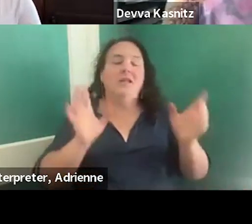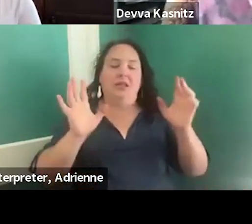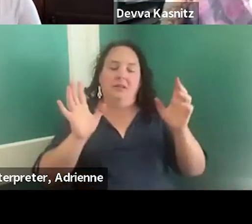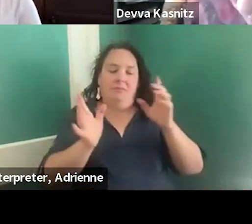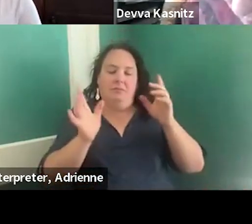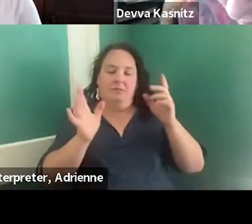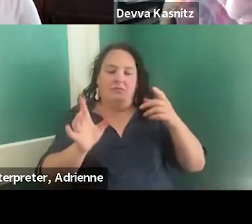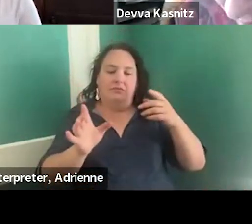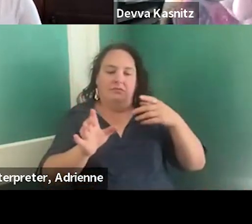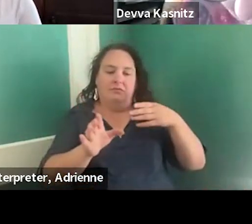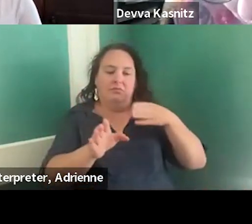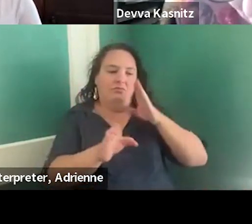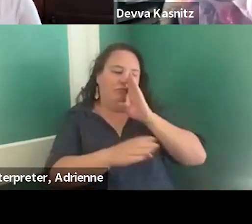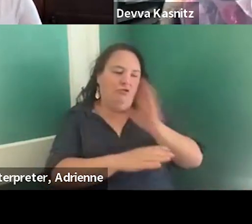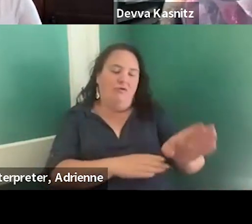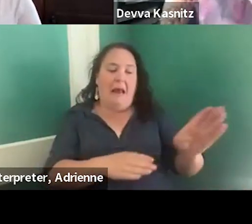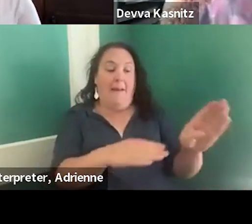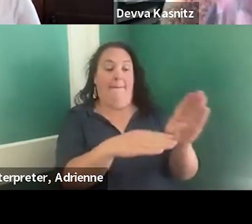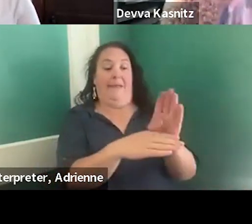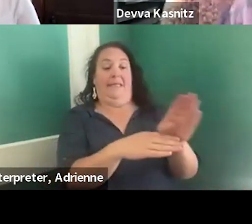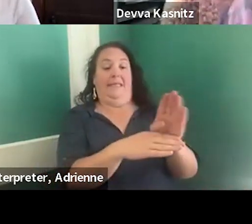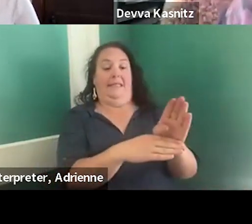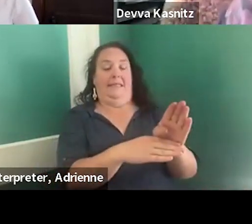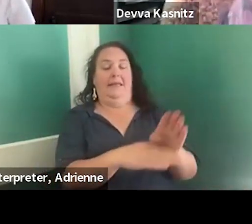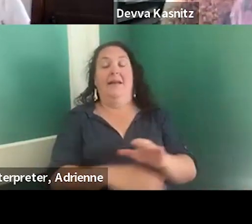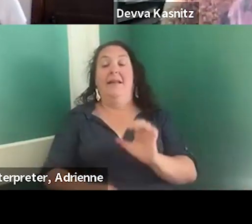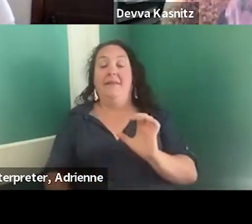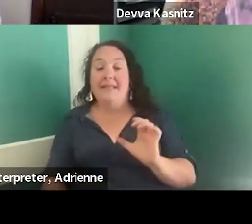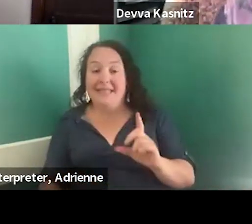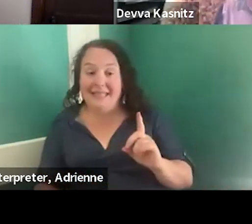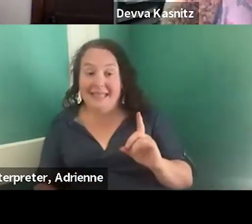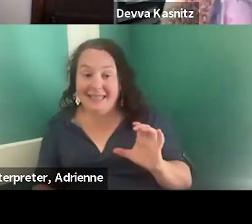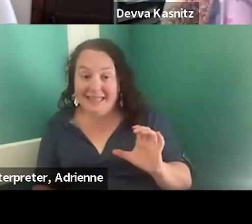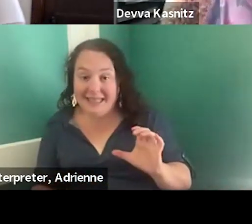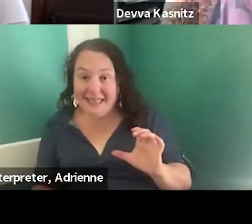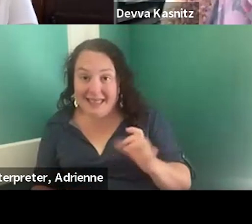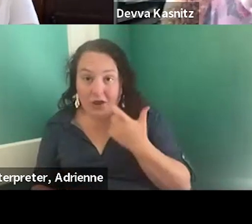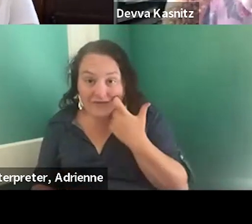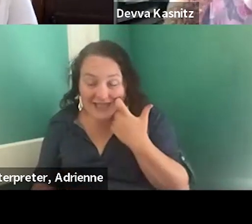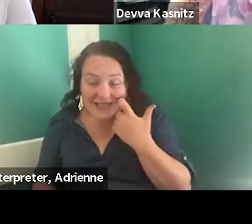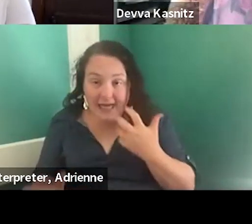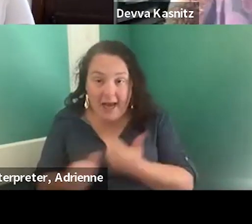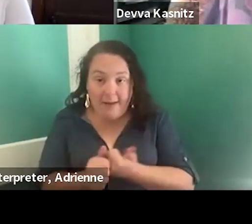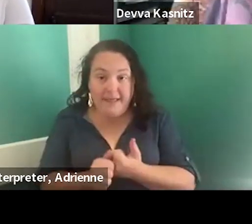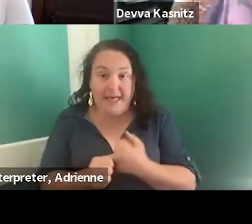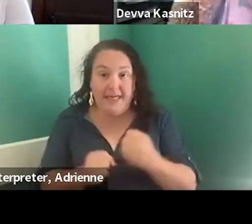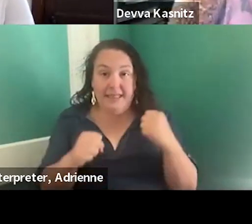the CDC just updated its statistics year over year.